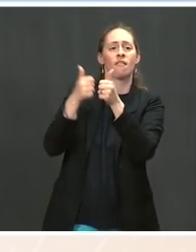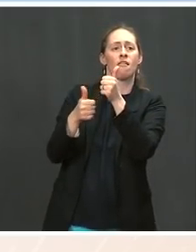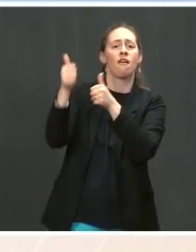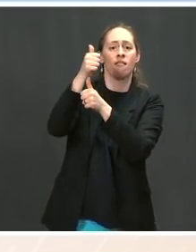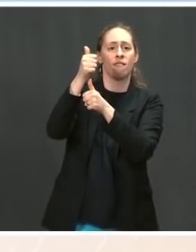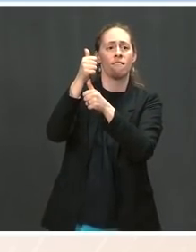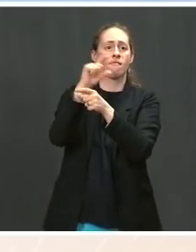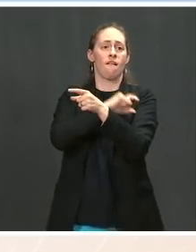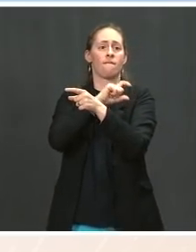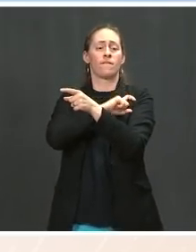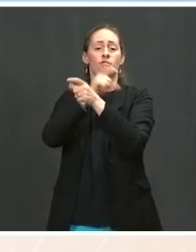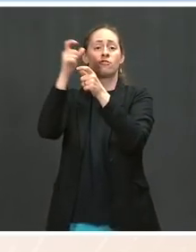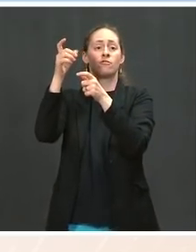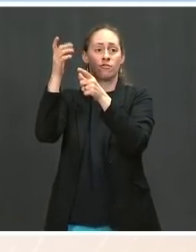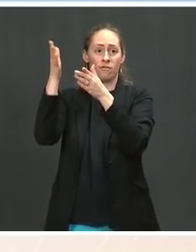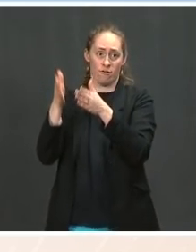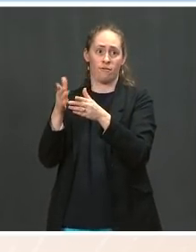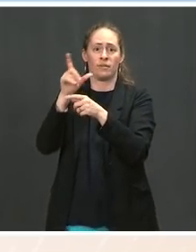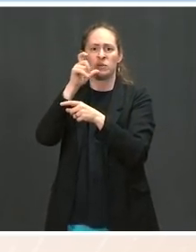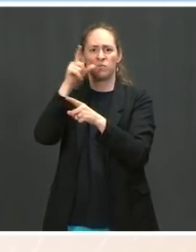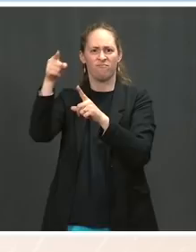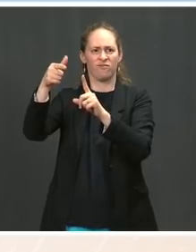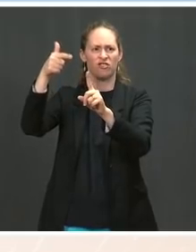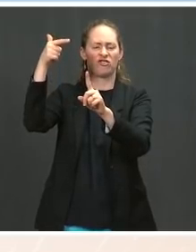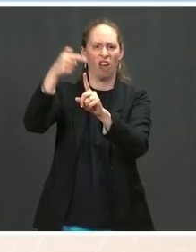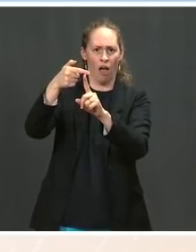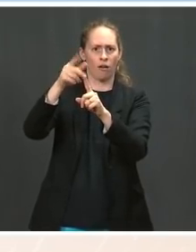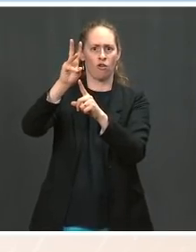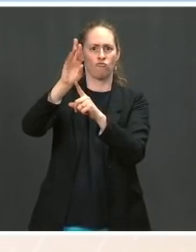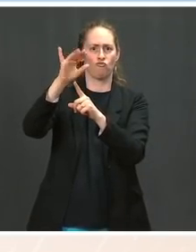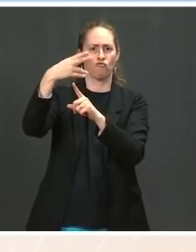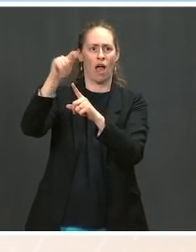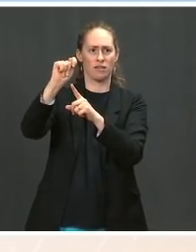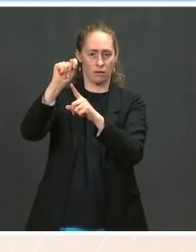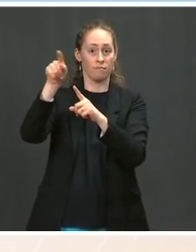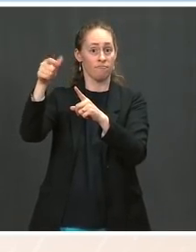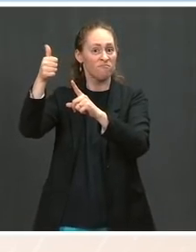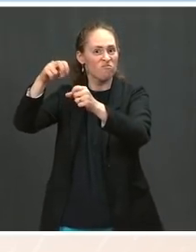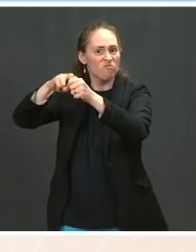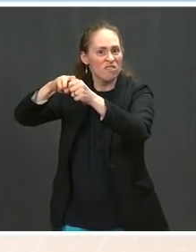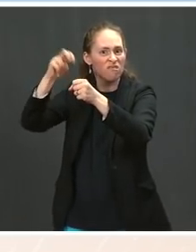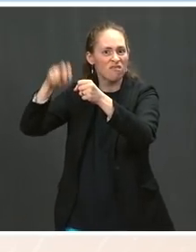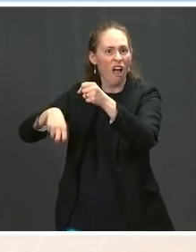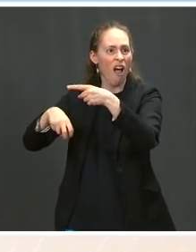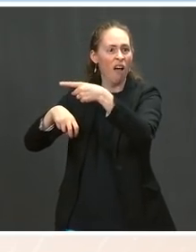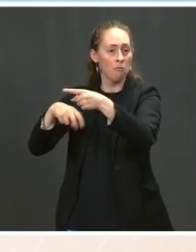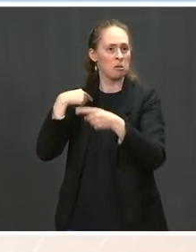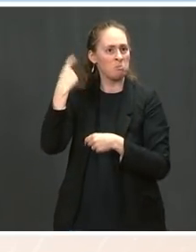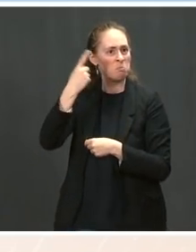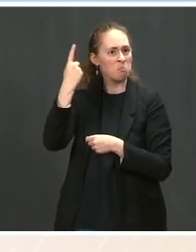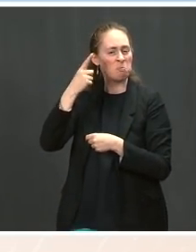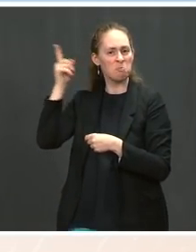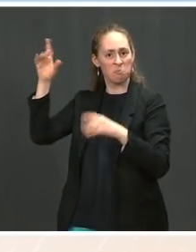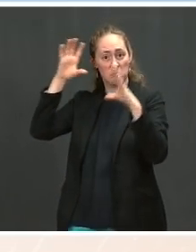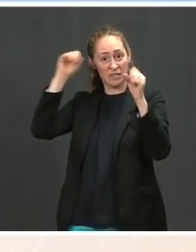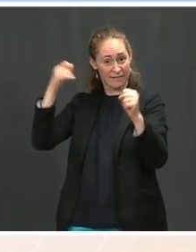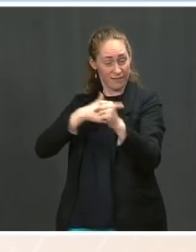Does President Biden believe that officer should face charges? Ms. Psaki: I'm not going to weigh in on legal